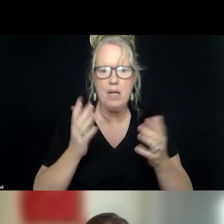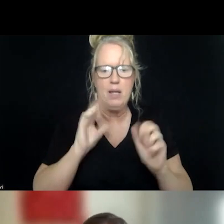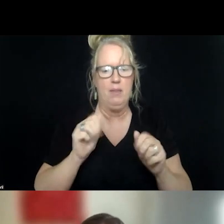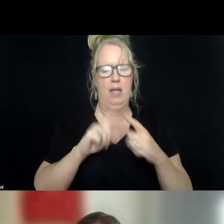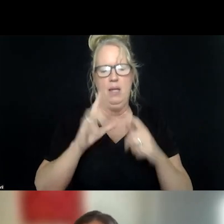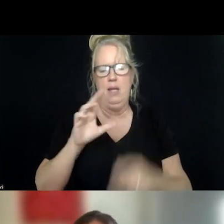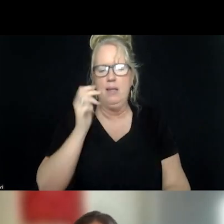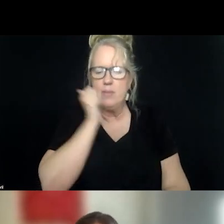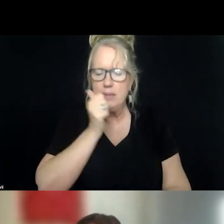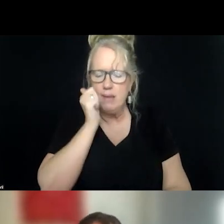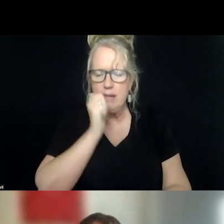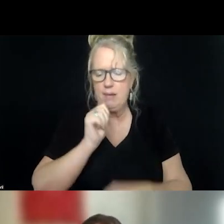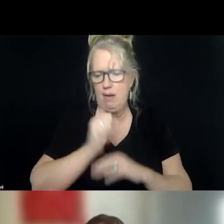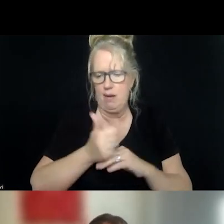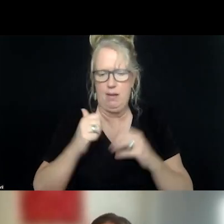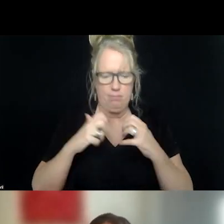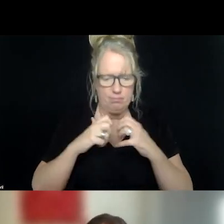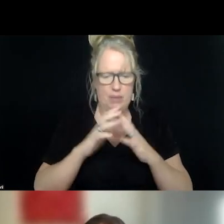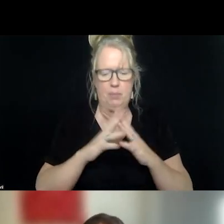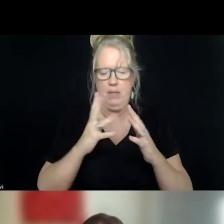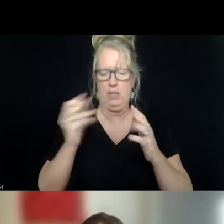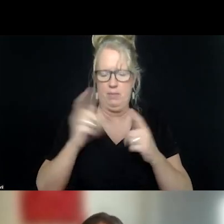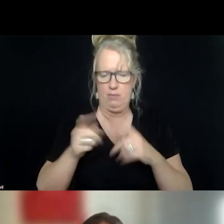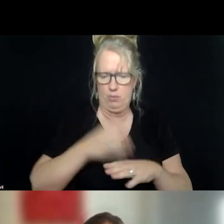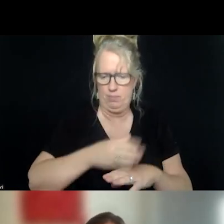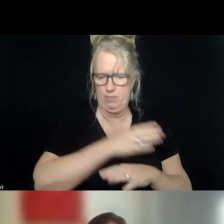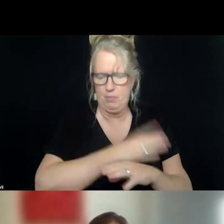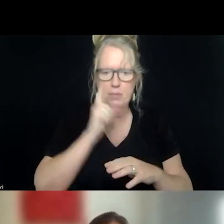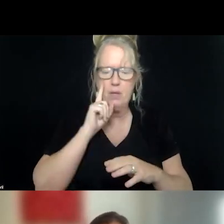DAY-TO-DAY DESIGN AND IMPROVEMENT FOR INTERVENTIONS.